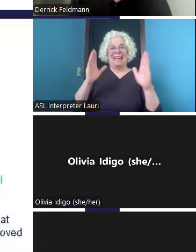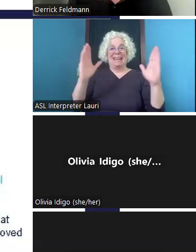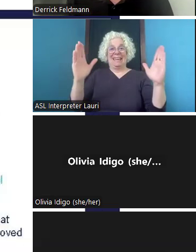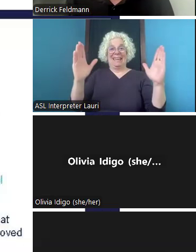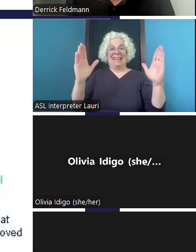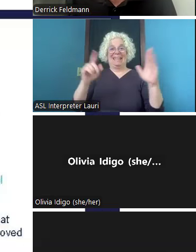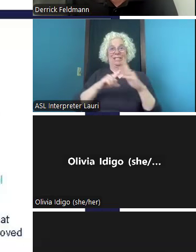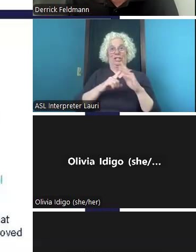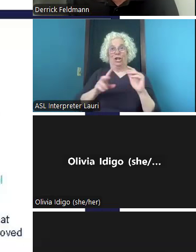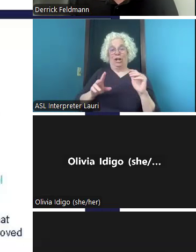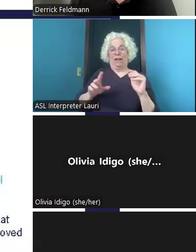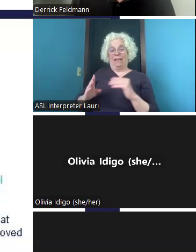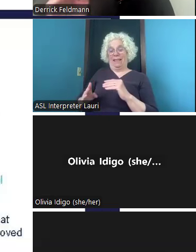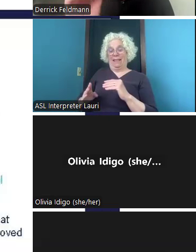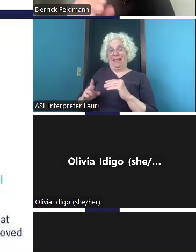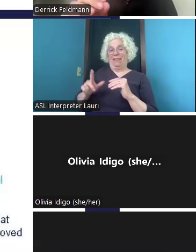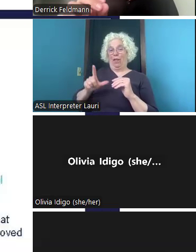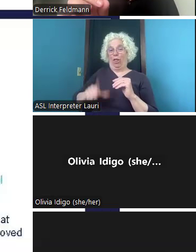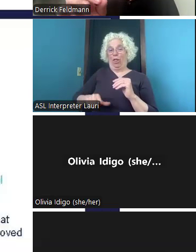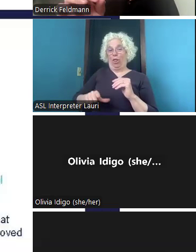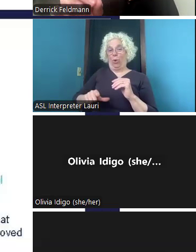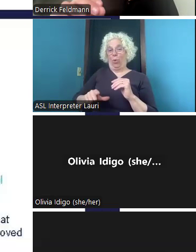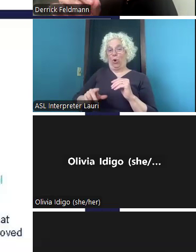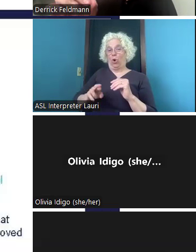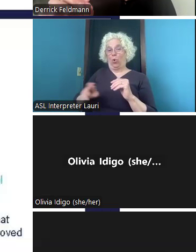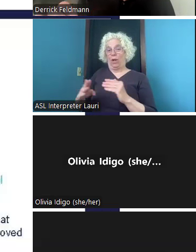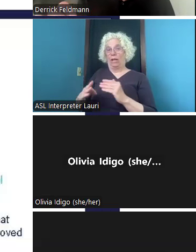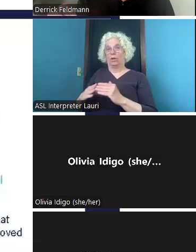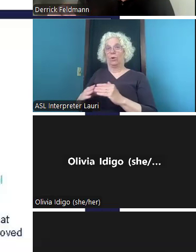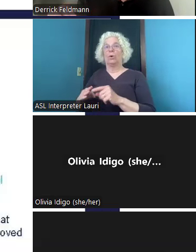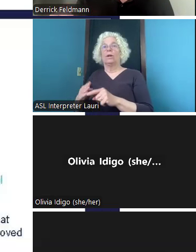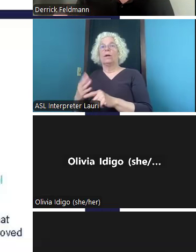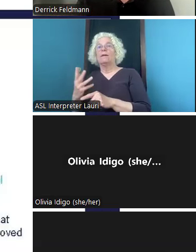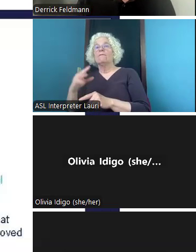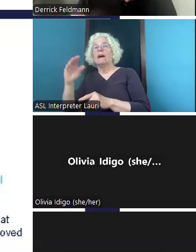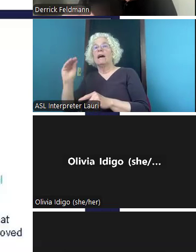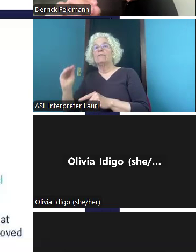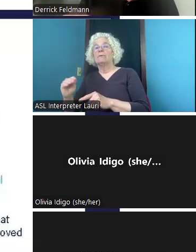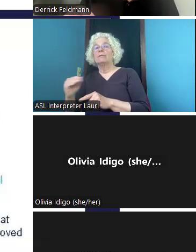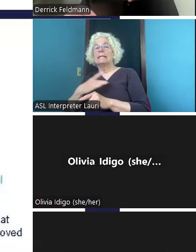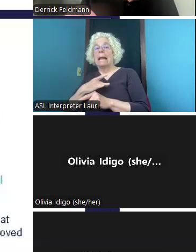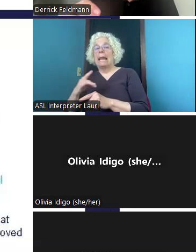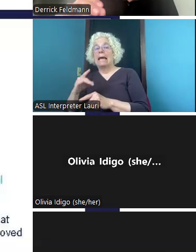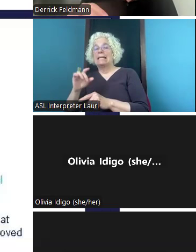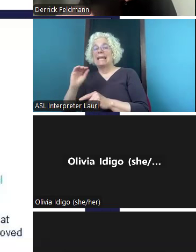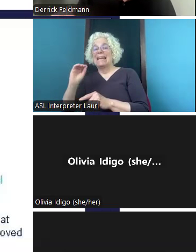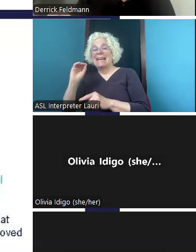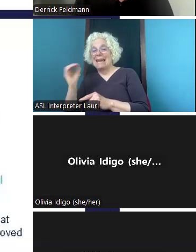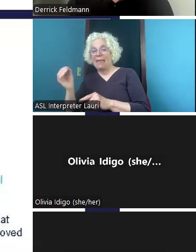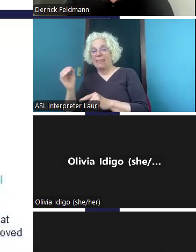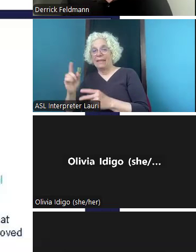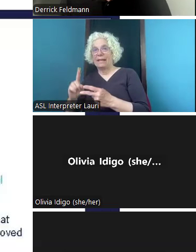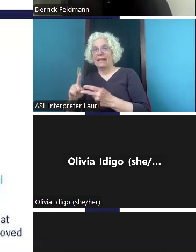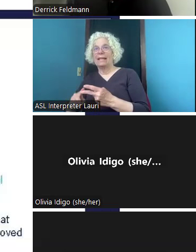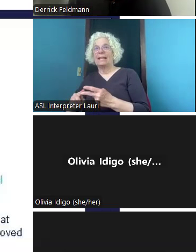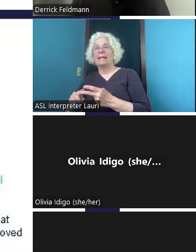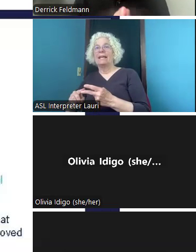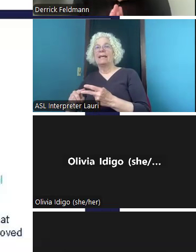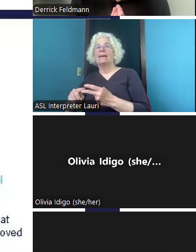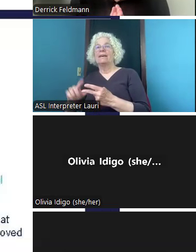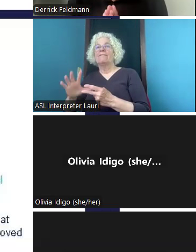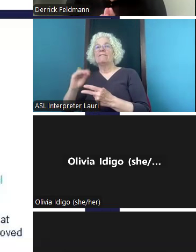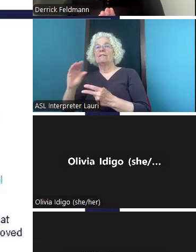If you go down there, there's this 2 lines. 5% liked nothing. 50% disliked nothing.